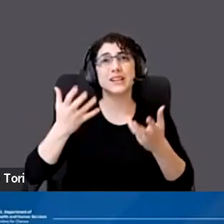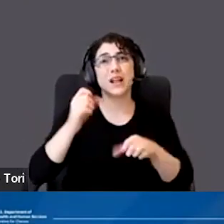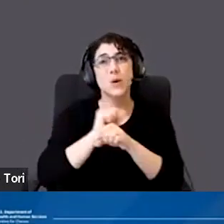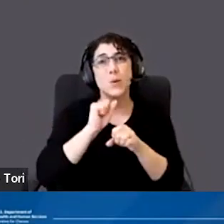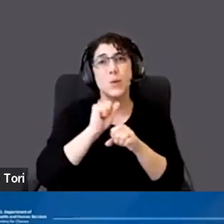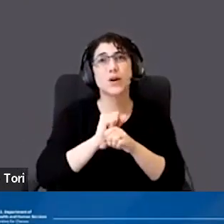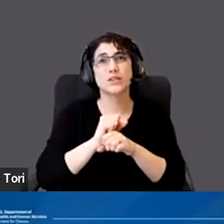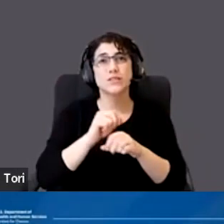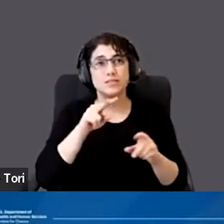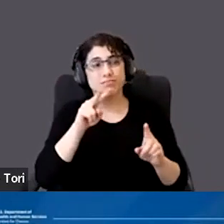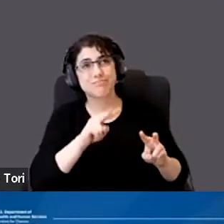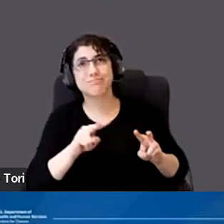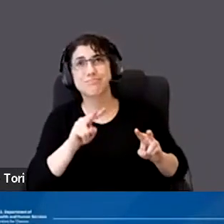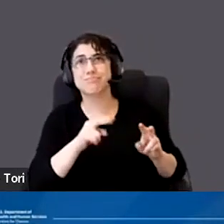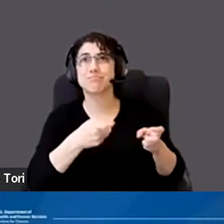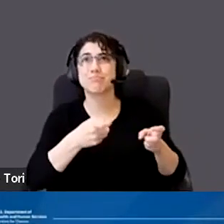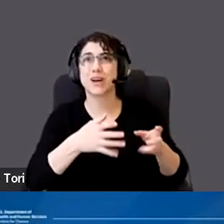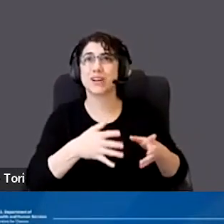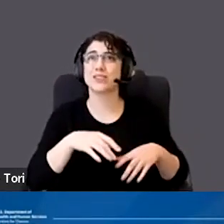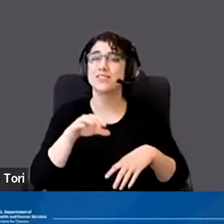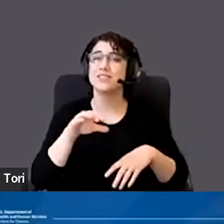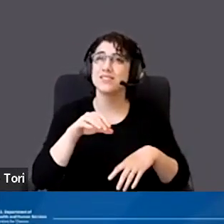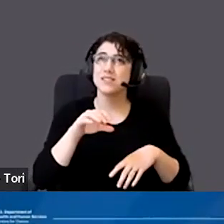up to be able to do that.